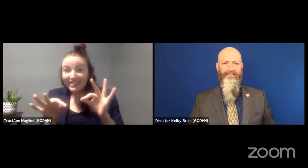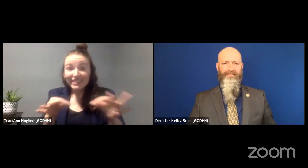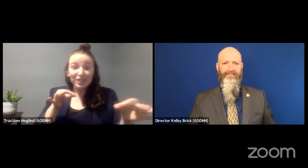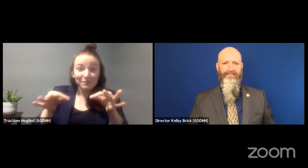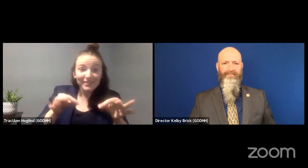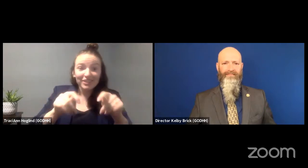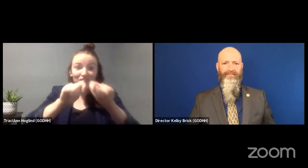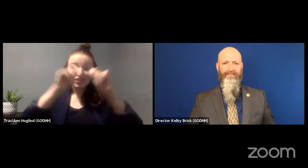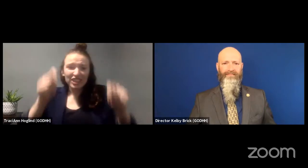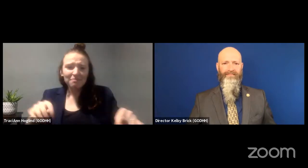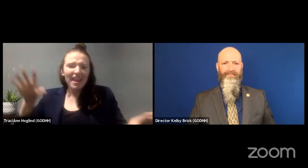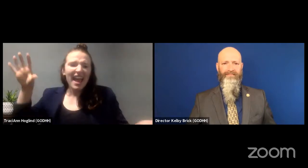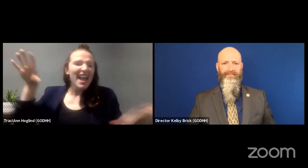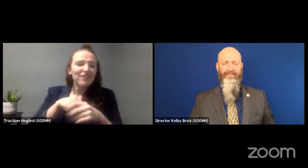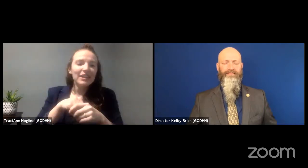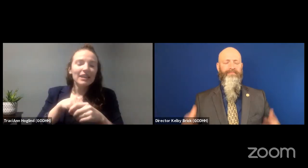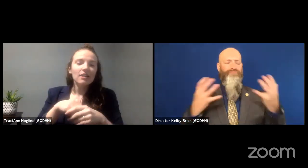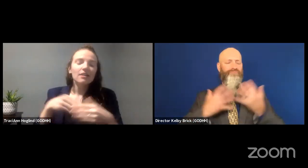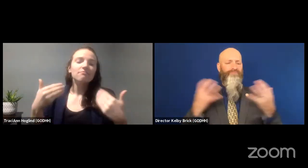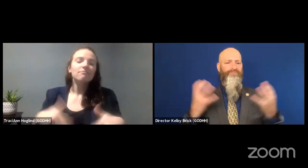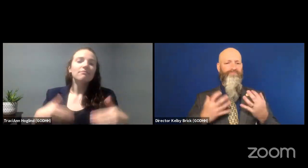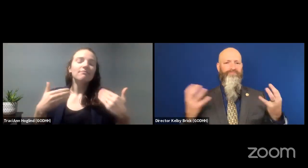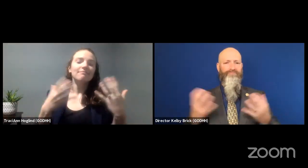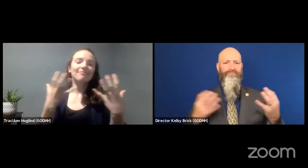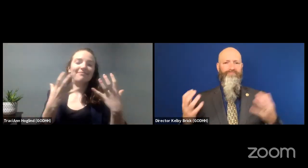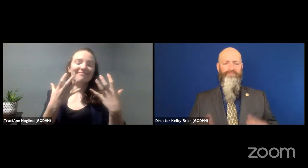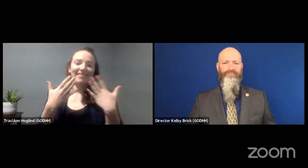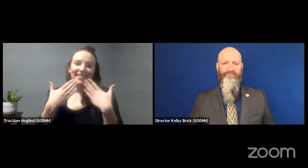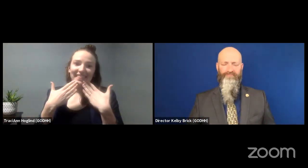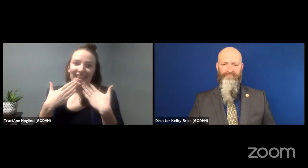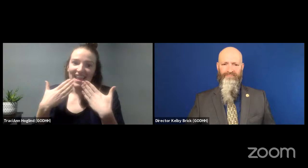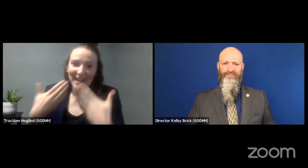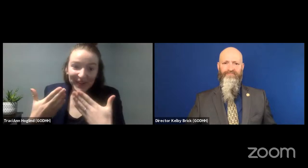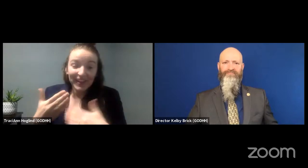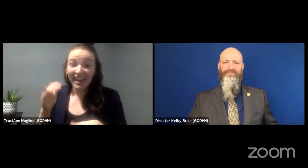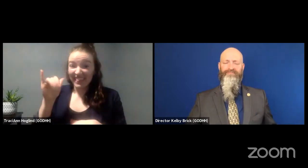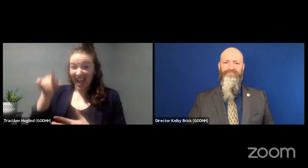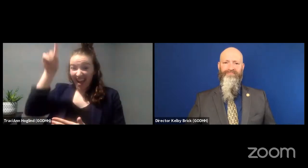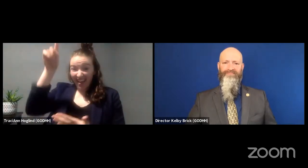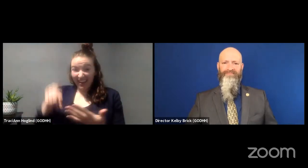was then disseminated through the ‑‑ throughout the COVID pan pandemic and we thank